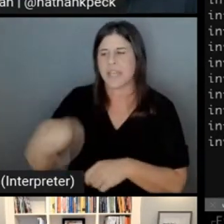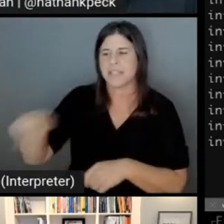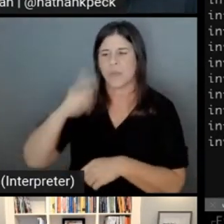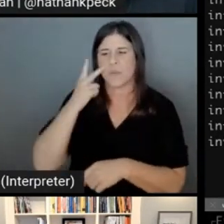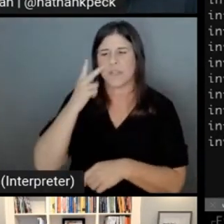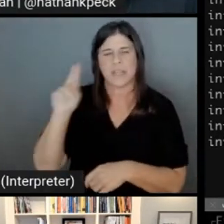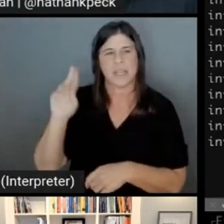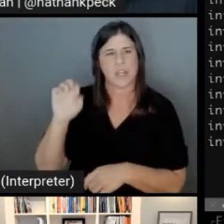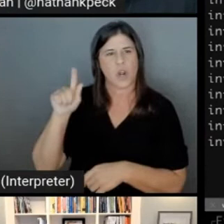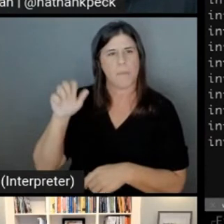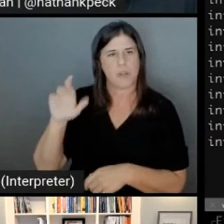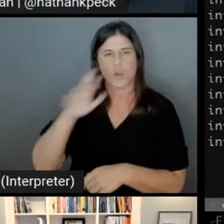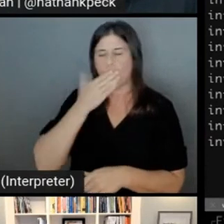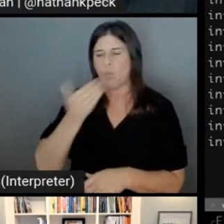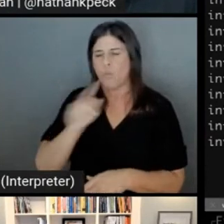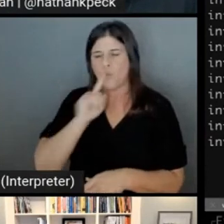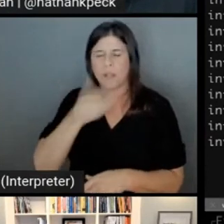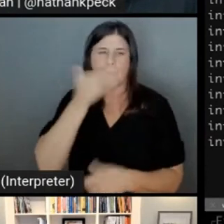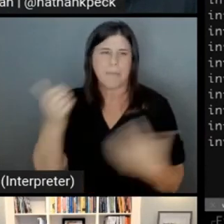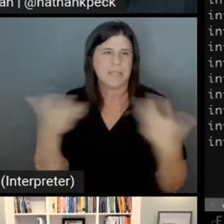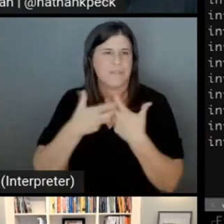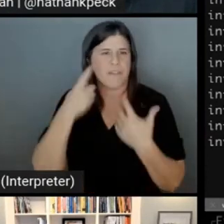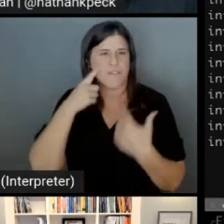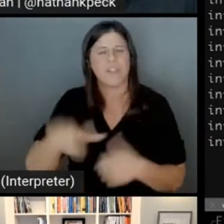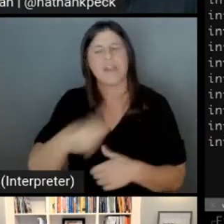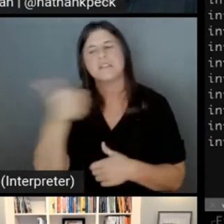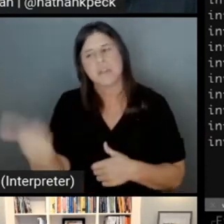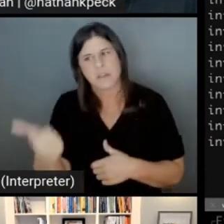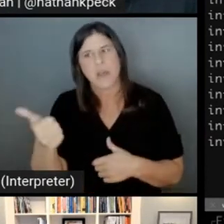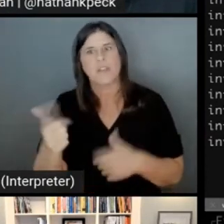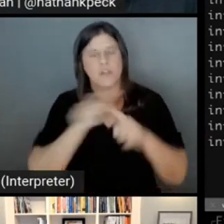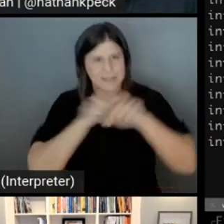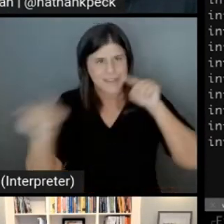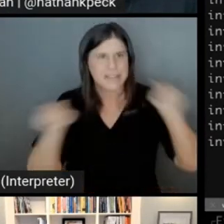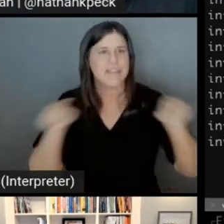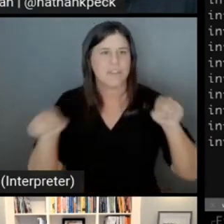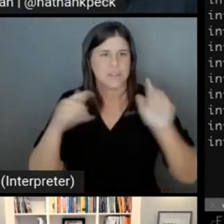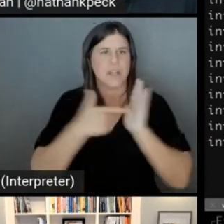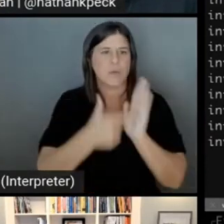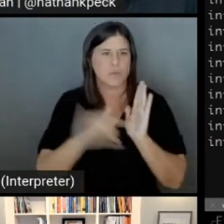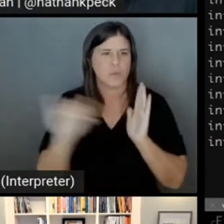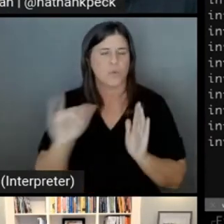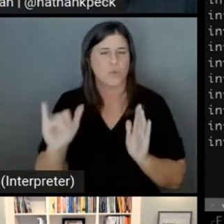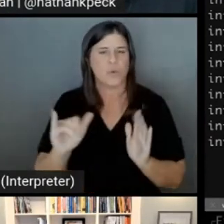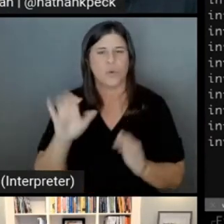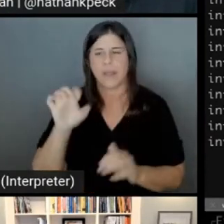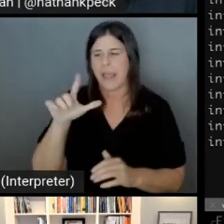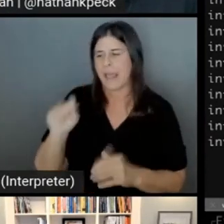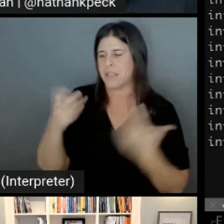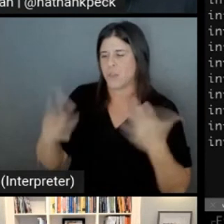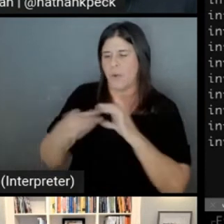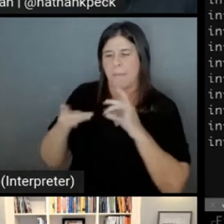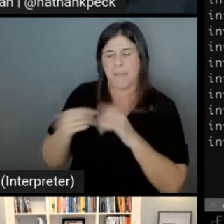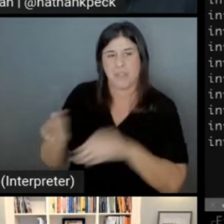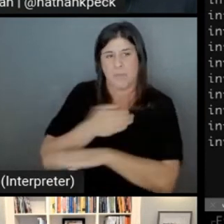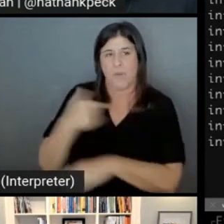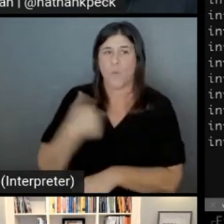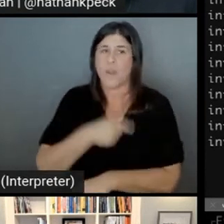And I think that, that's one of the other major differentiations that I would point to. Ellis alluded to this earlier. We have some really aggressive goals around performance